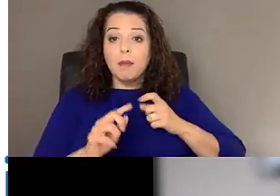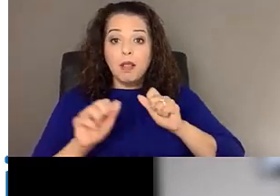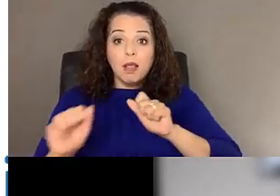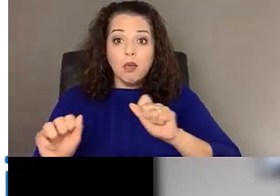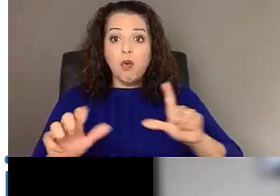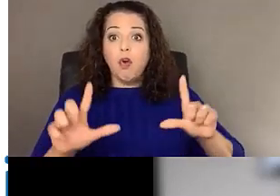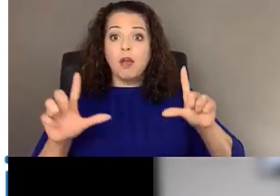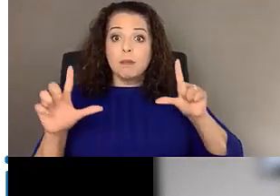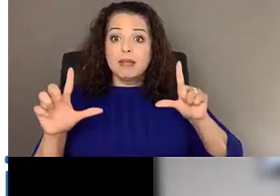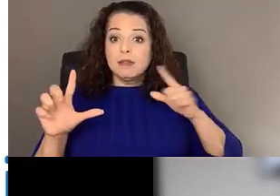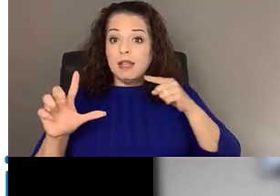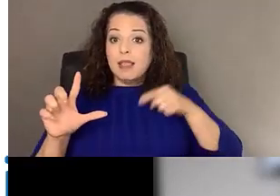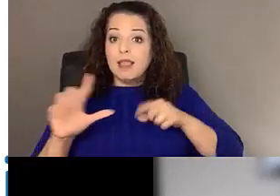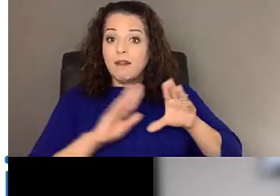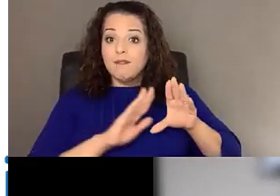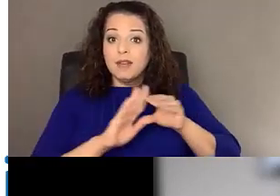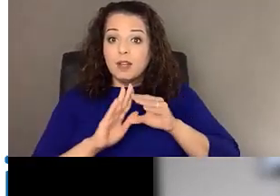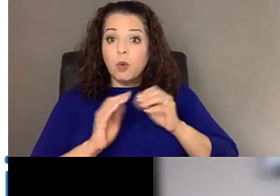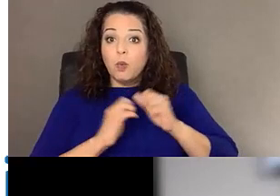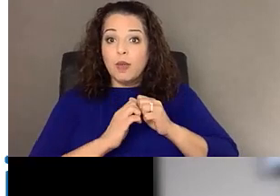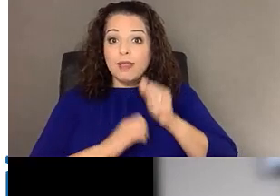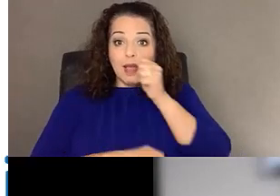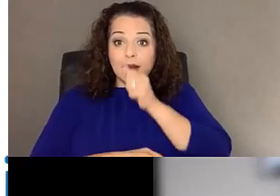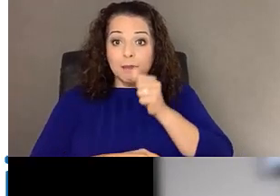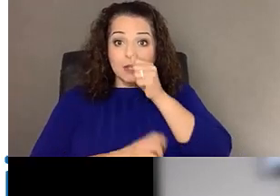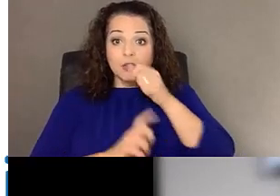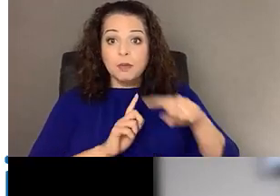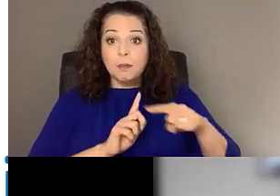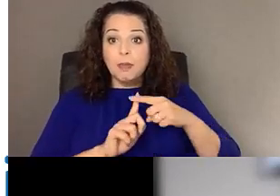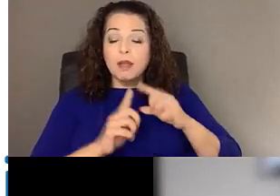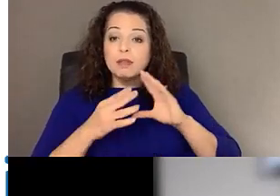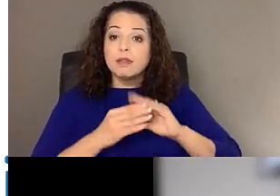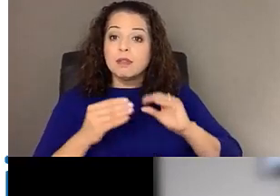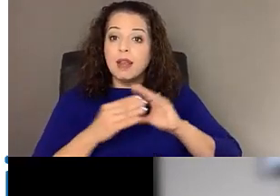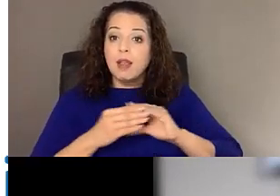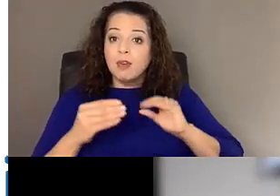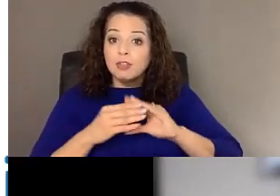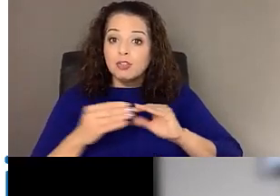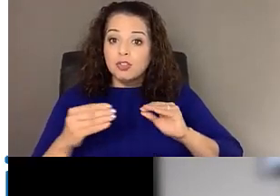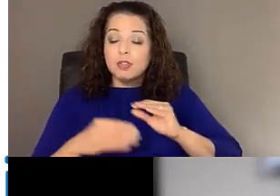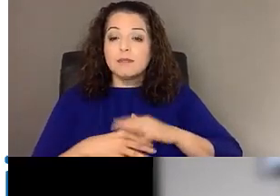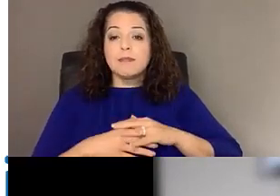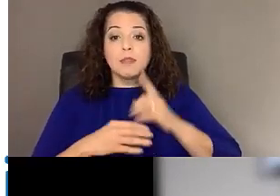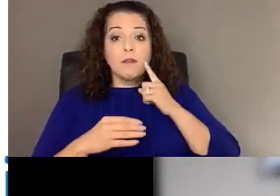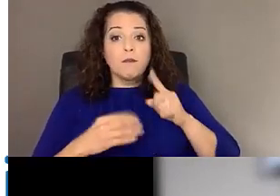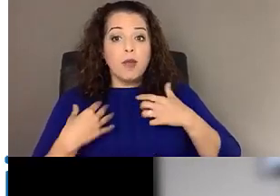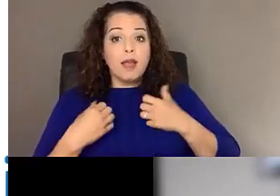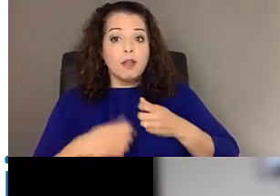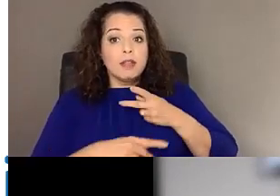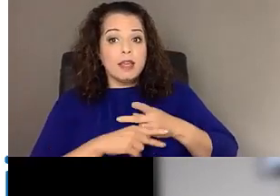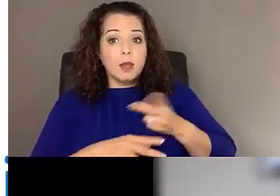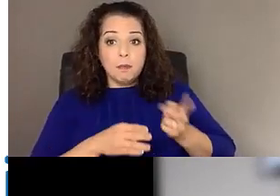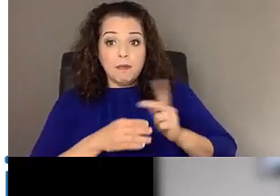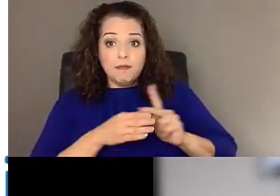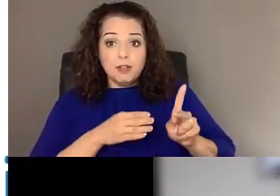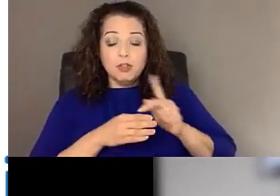with animation and with narration. For health care professionals, scientifically-based written